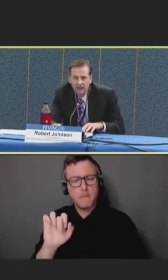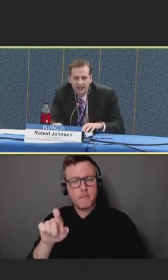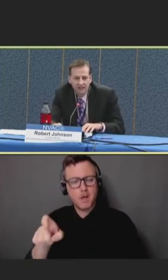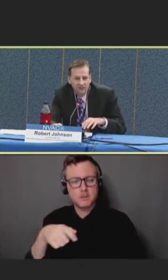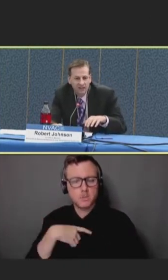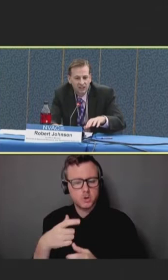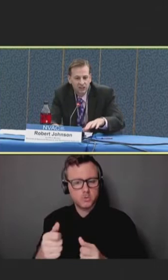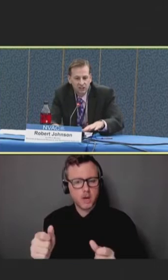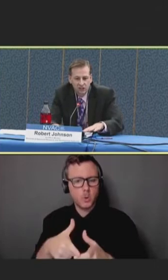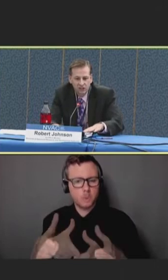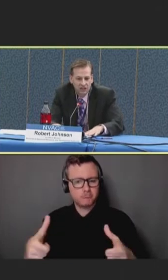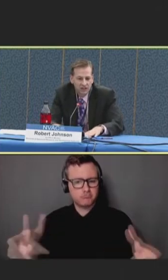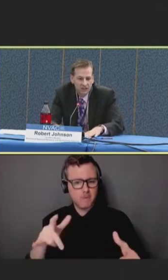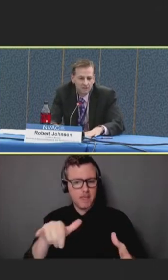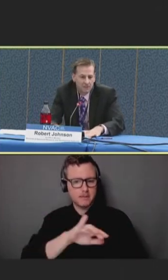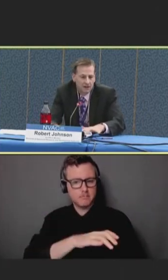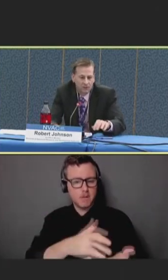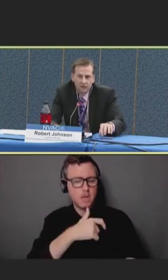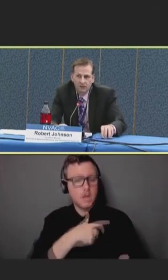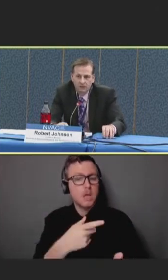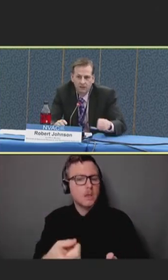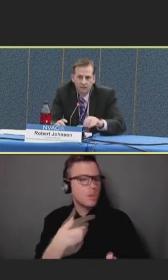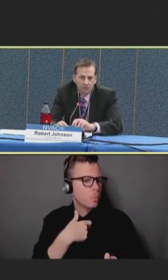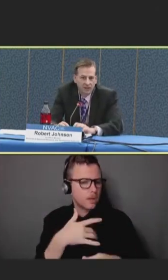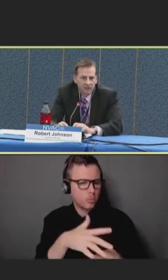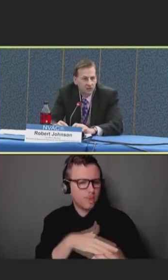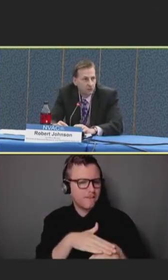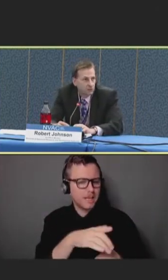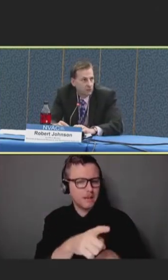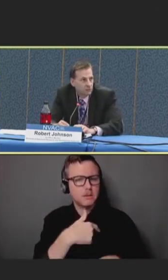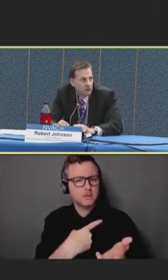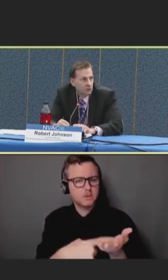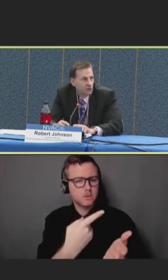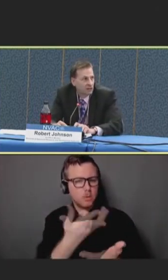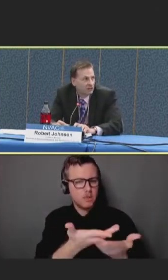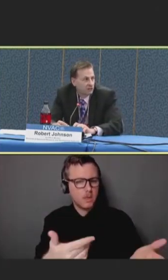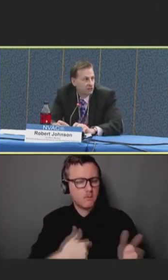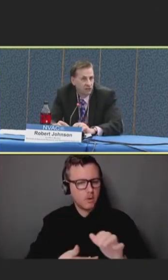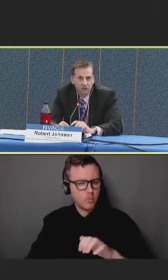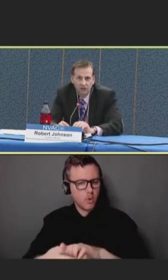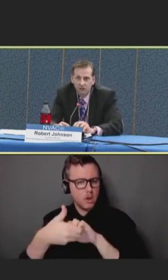And finally, just to touch on one of the products that we partnered to work on is the Filovirus